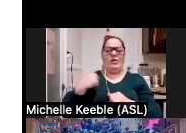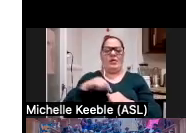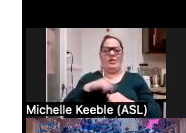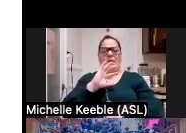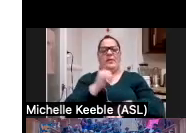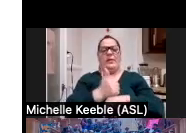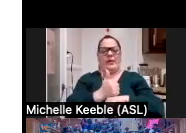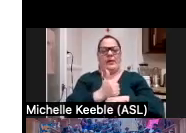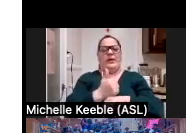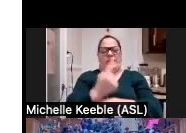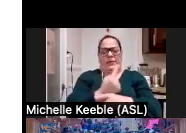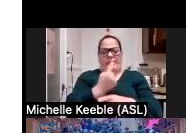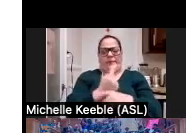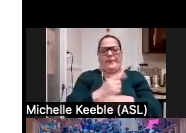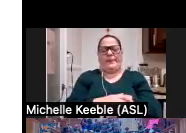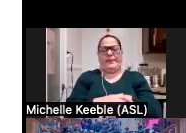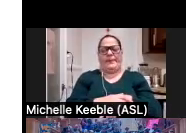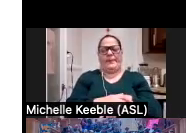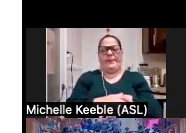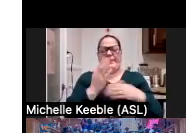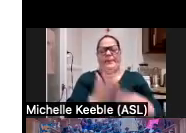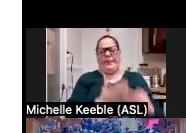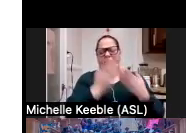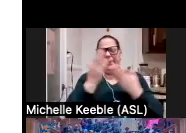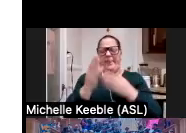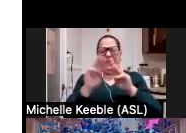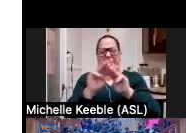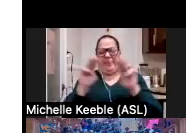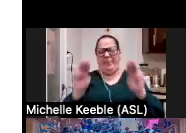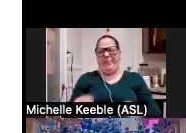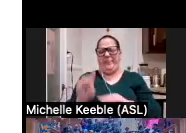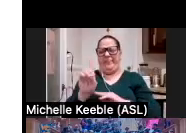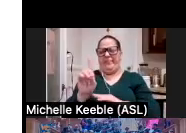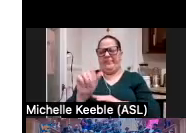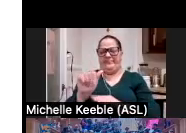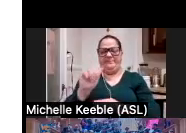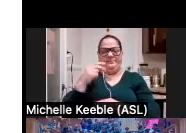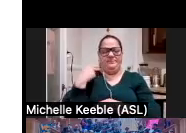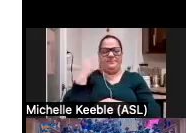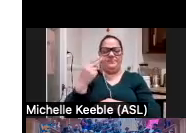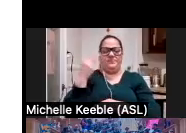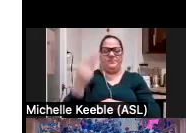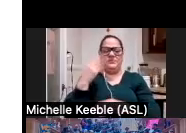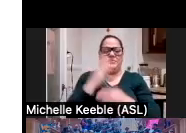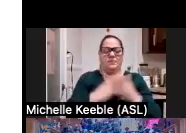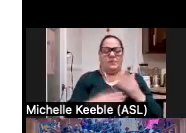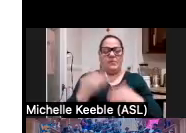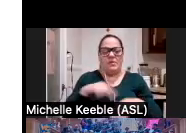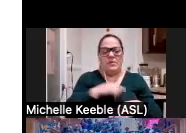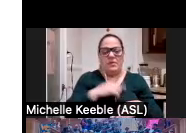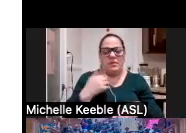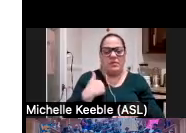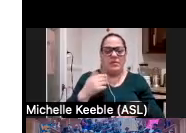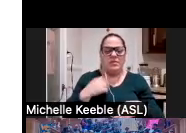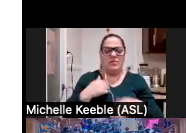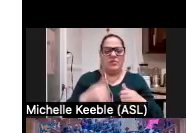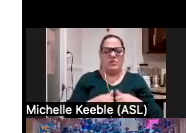uh, to be able to offer the Museum of Disability History as a component of an already robust